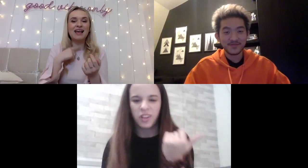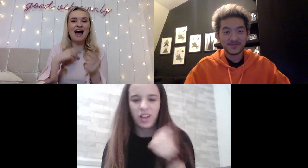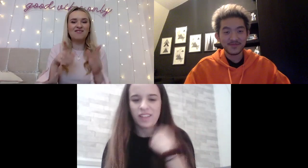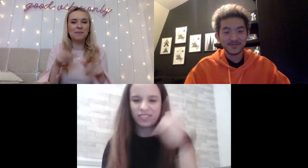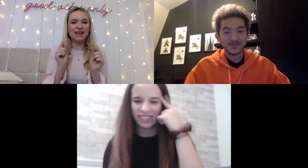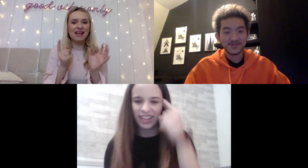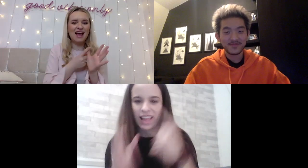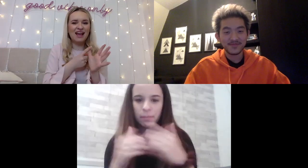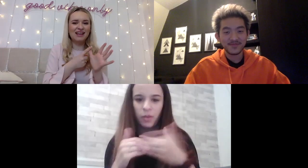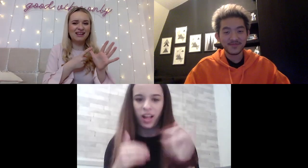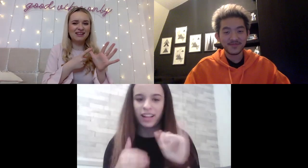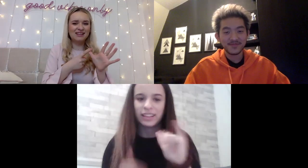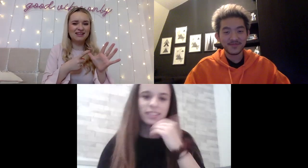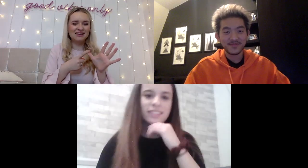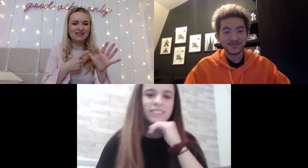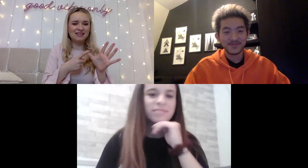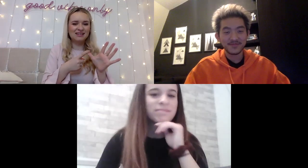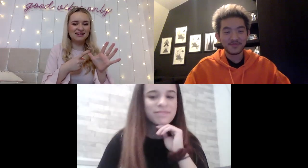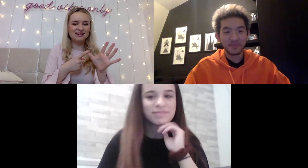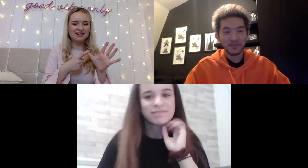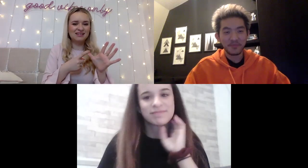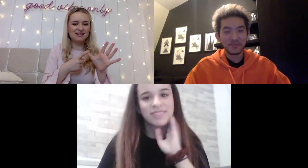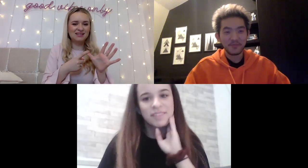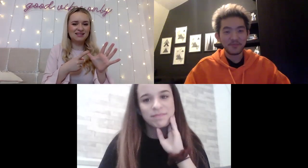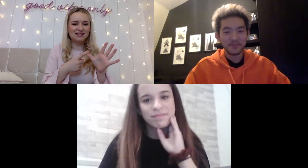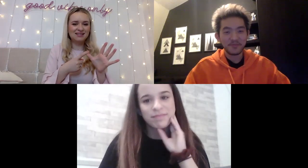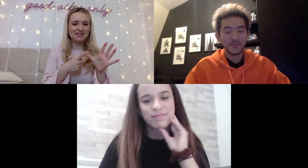Jem: So, I think 'A' is more likely Jas: I'm going to pick 'A'